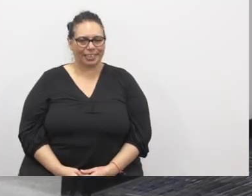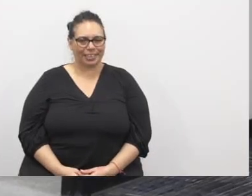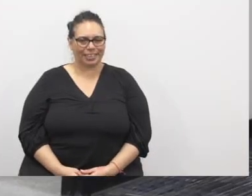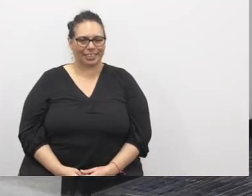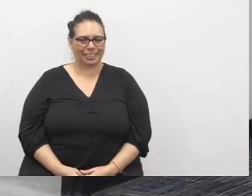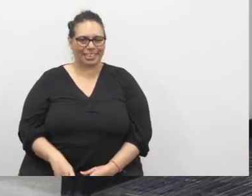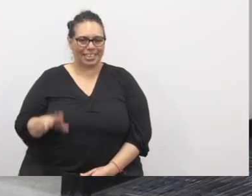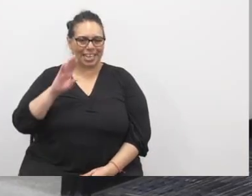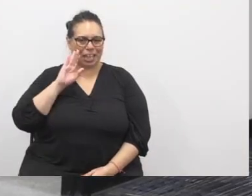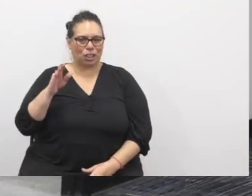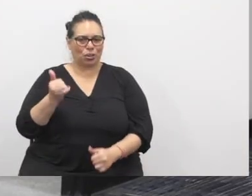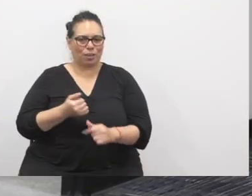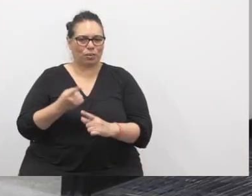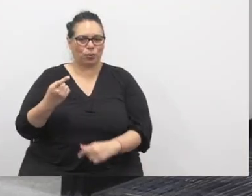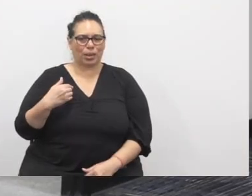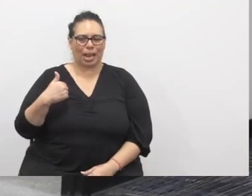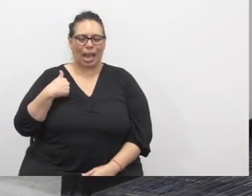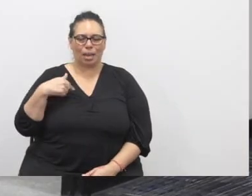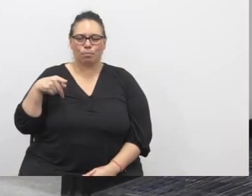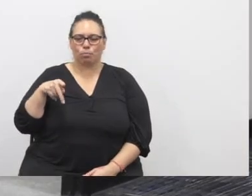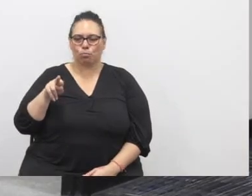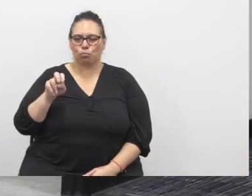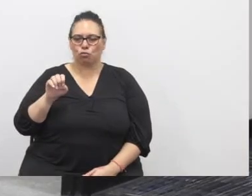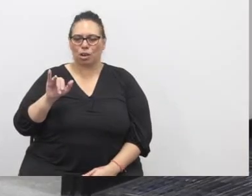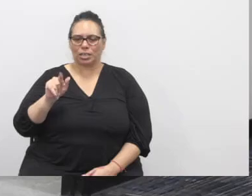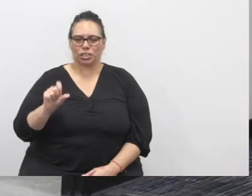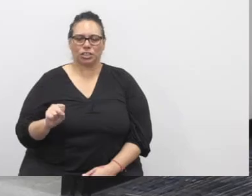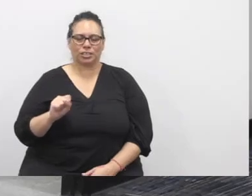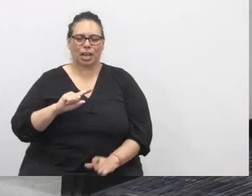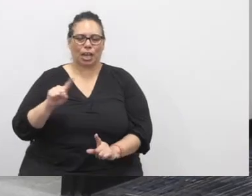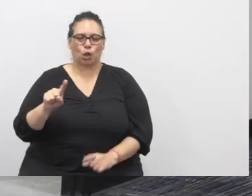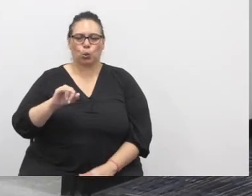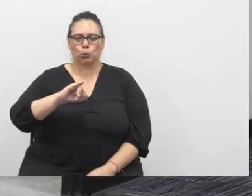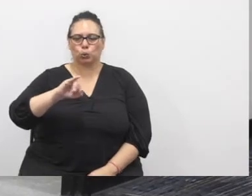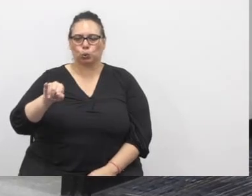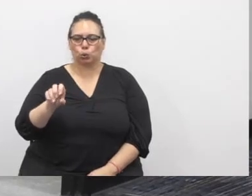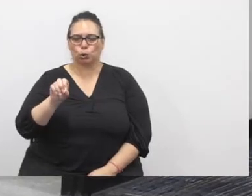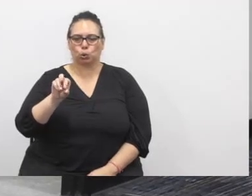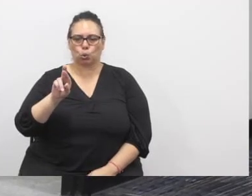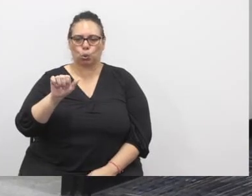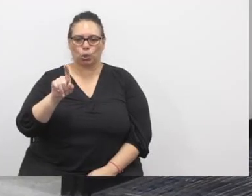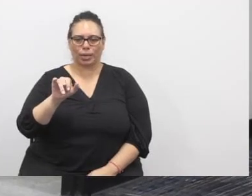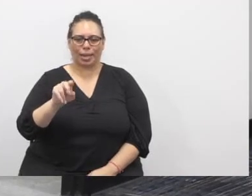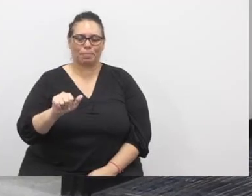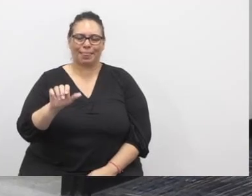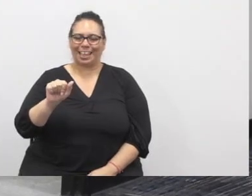Hello, everyone, my name is Precious Omolafe, I go to Jordan. I'm part of the AIMS pathway there.